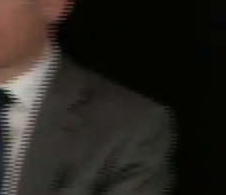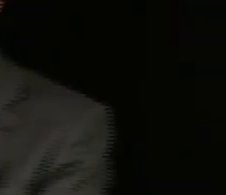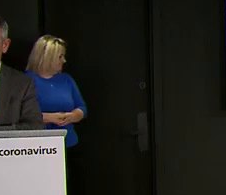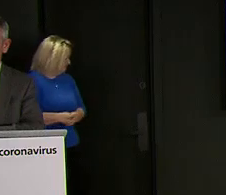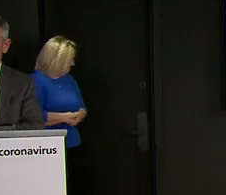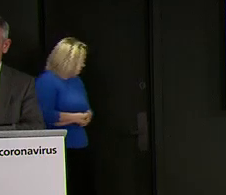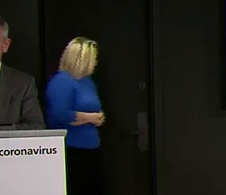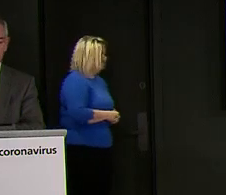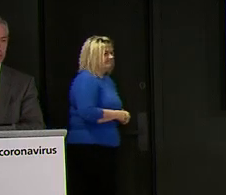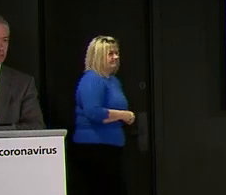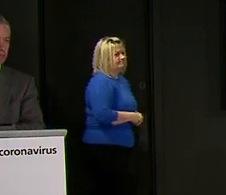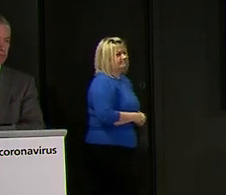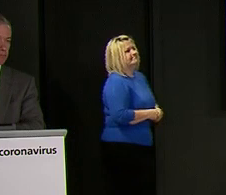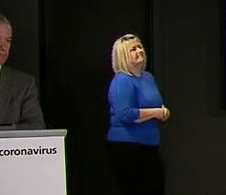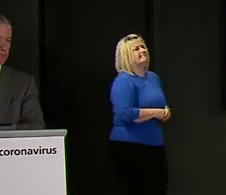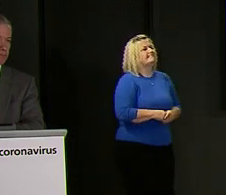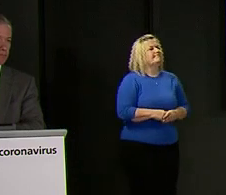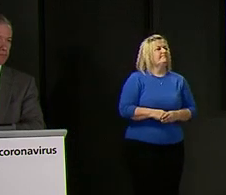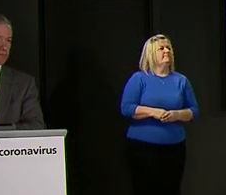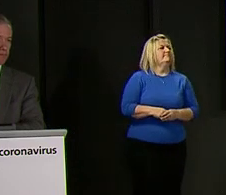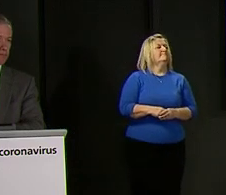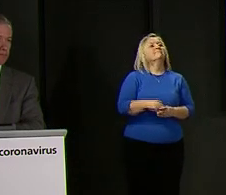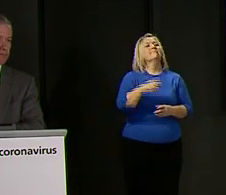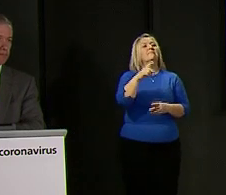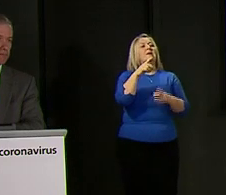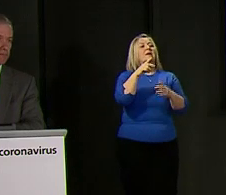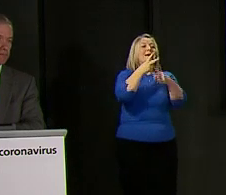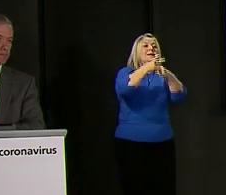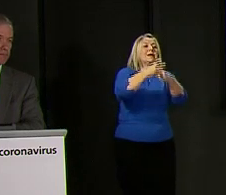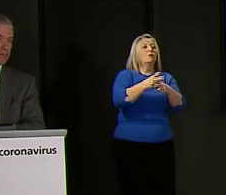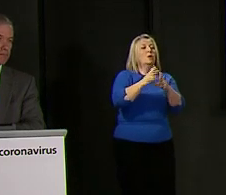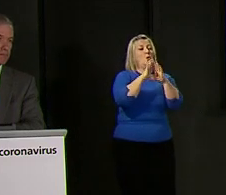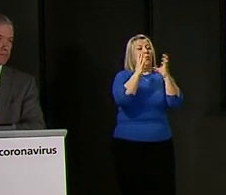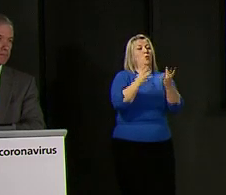from carers world radio oh good afternoon First Minister and thank you